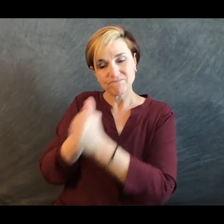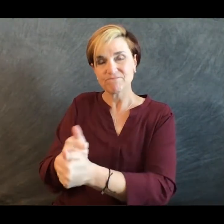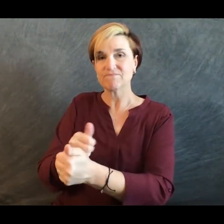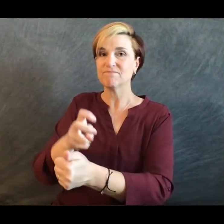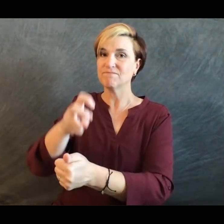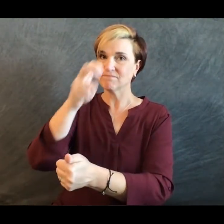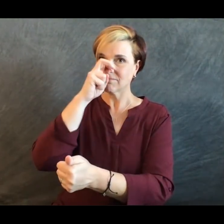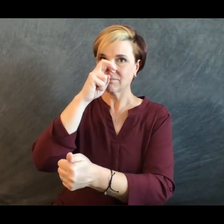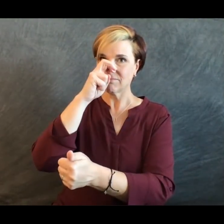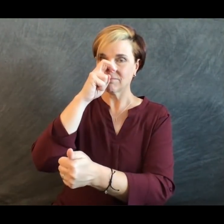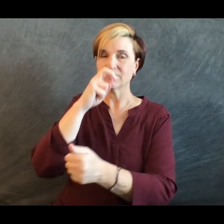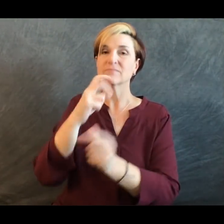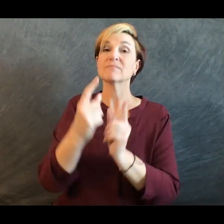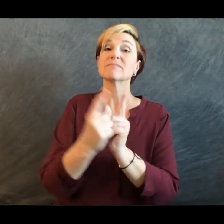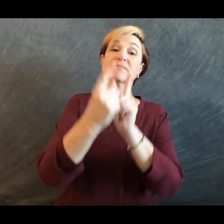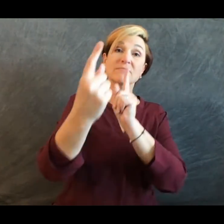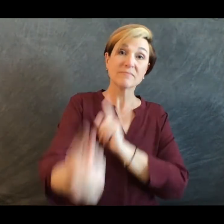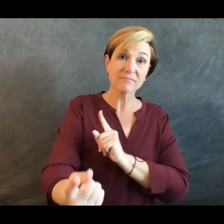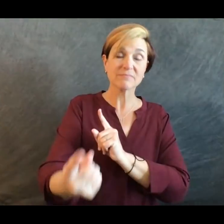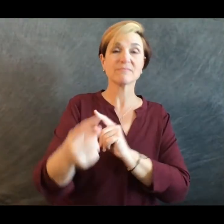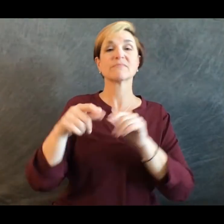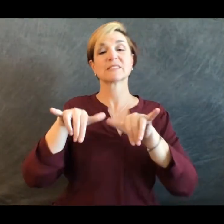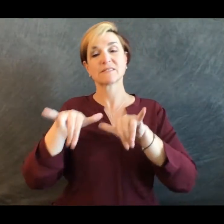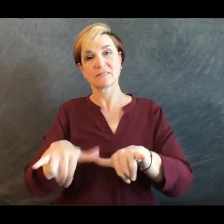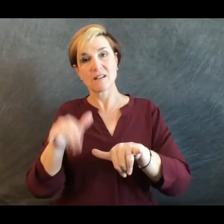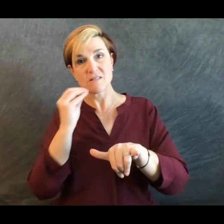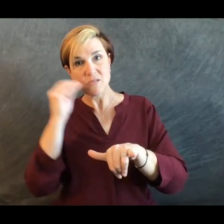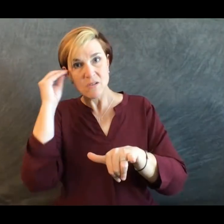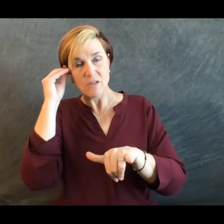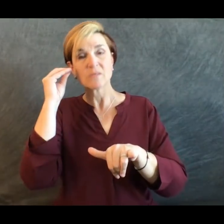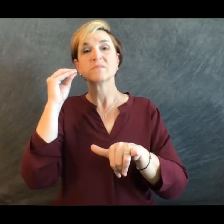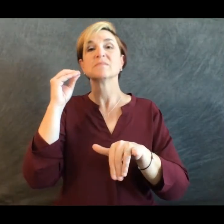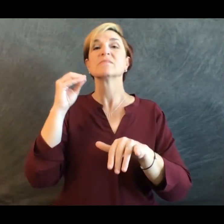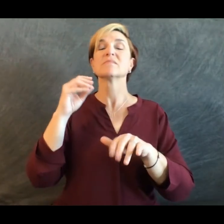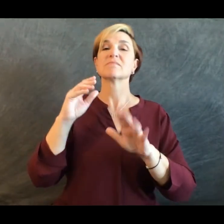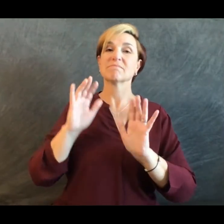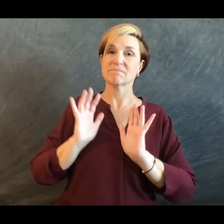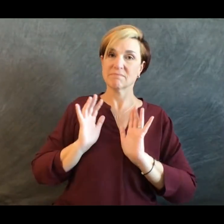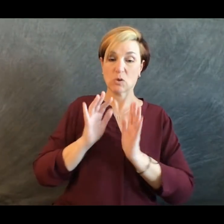the end is going to take us up across the peak and down the other side we